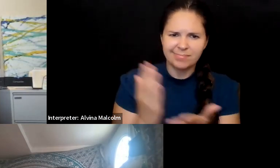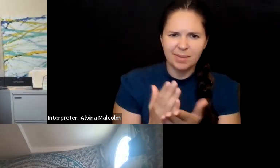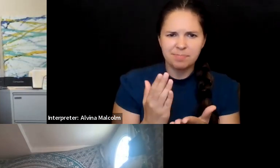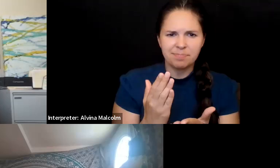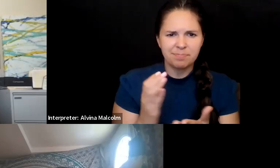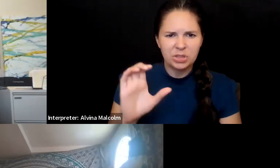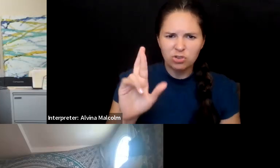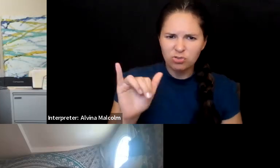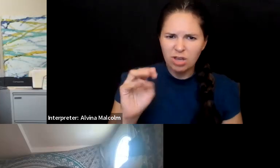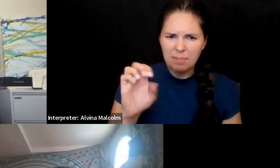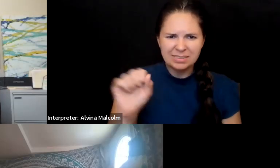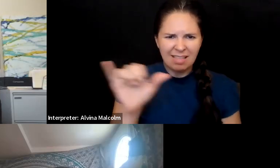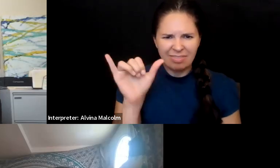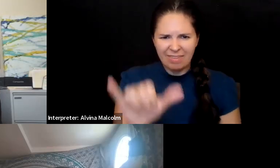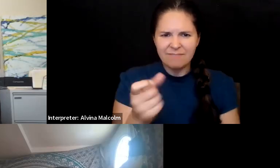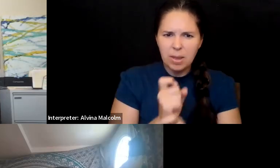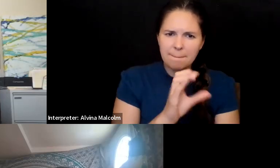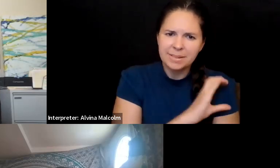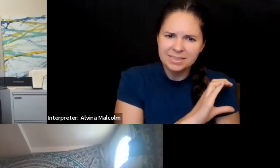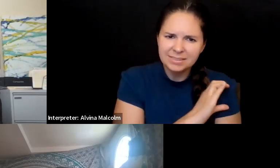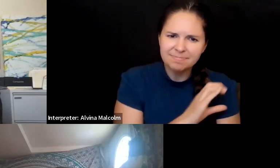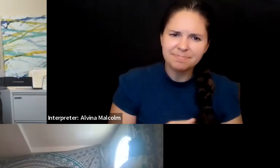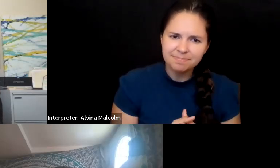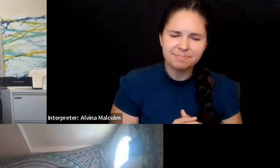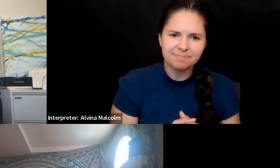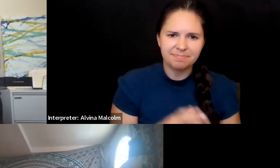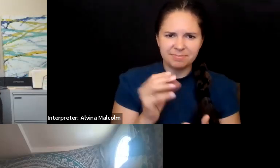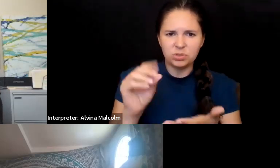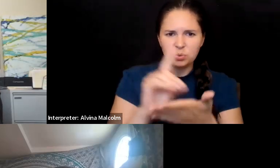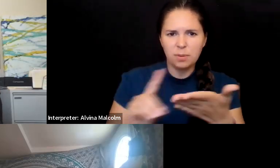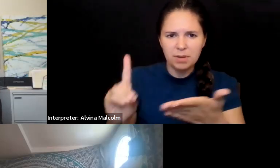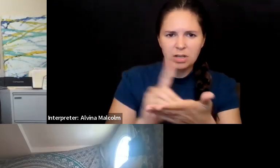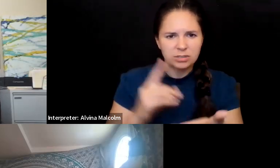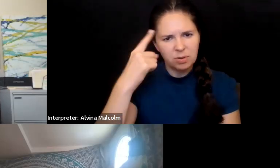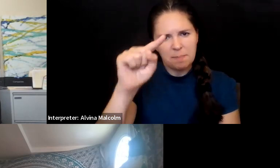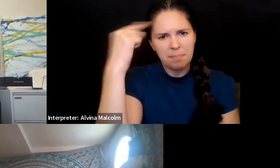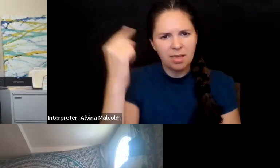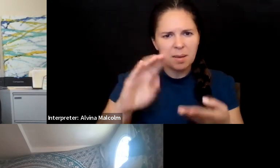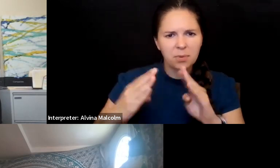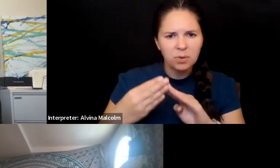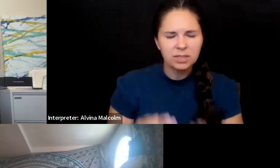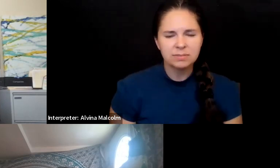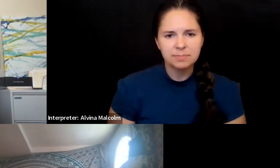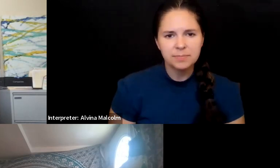the killing of George Floyd. It's